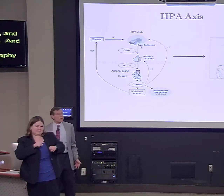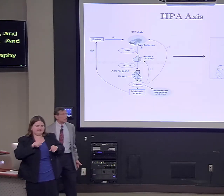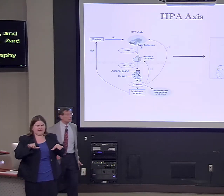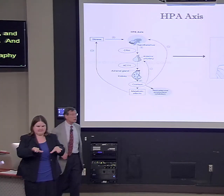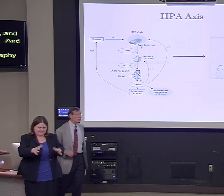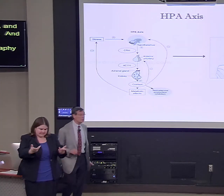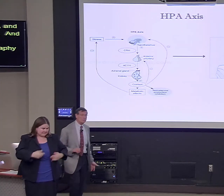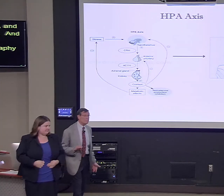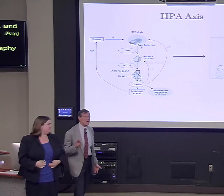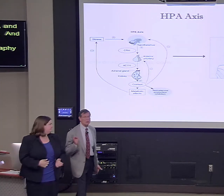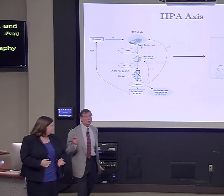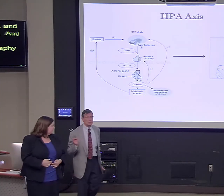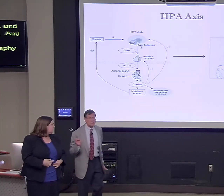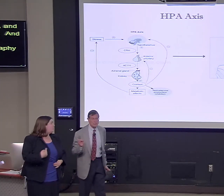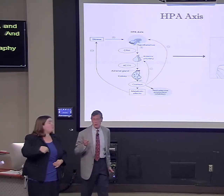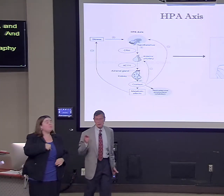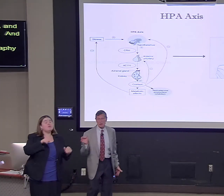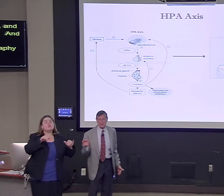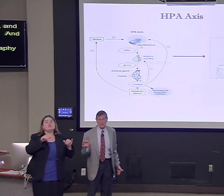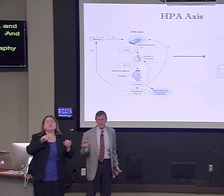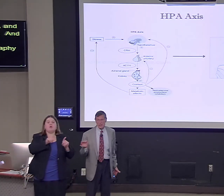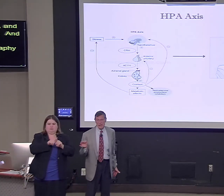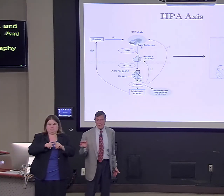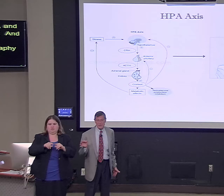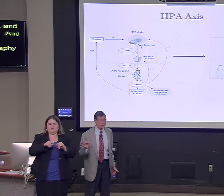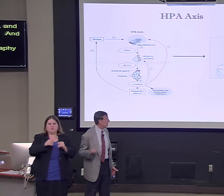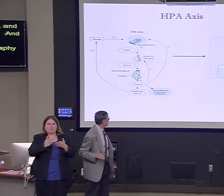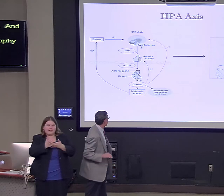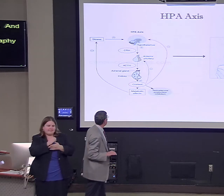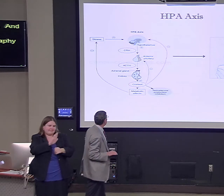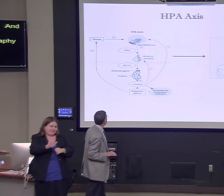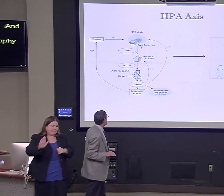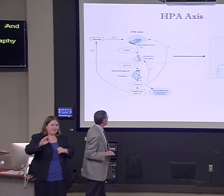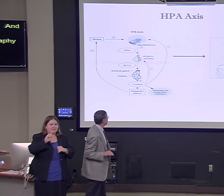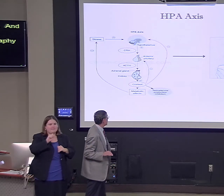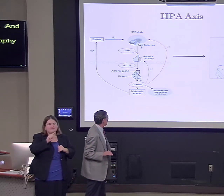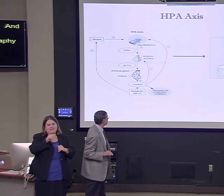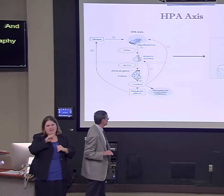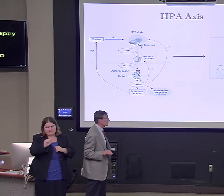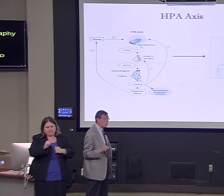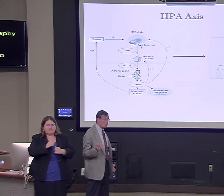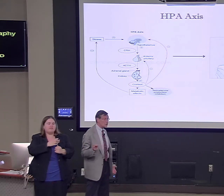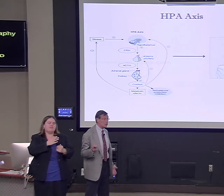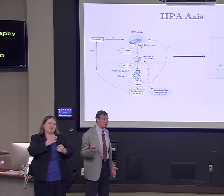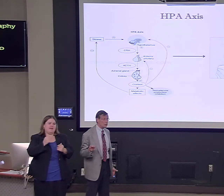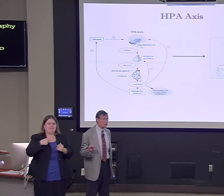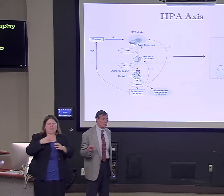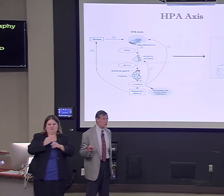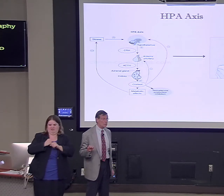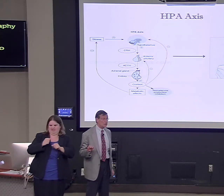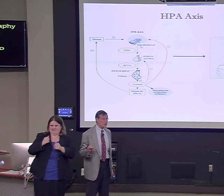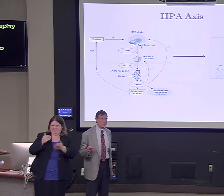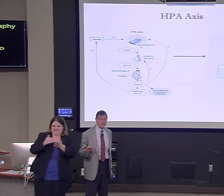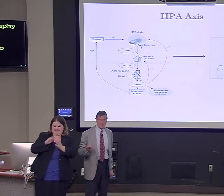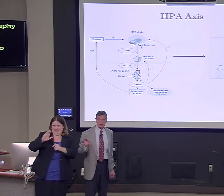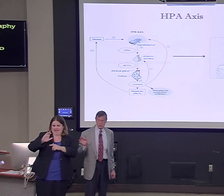And we also measured we also collected saliva and got cortisol, which is a stress hormone.